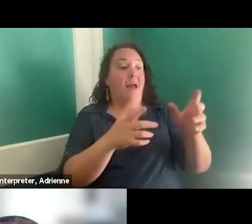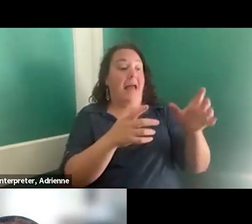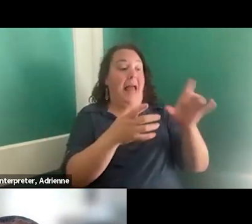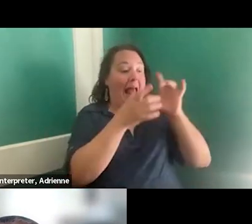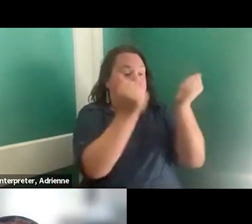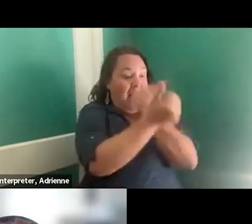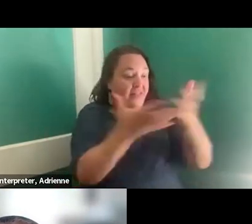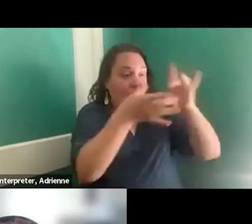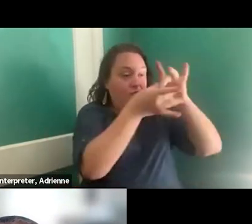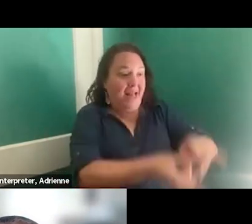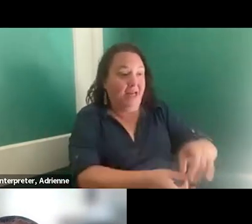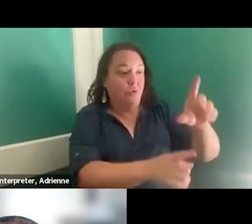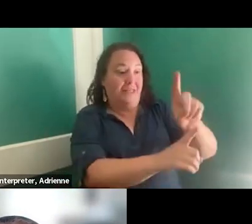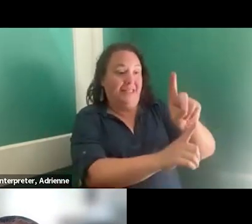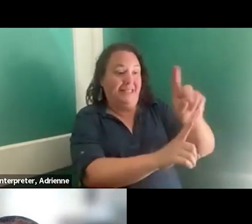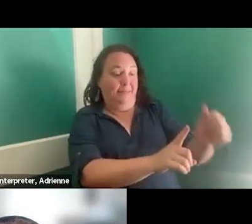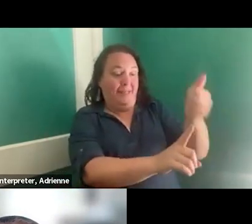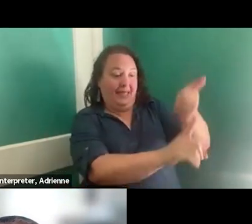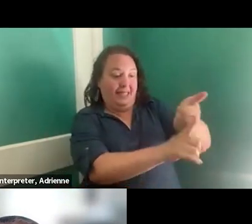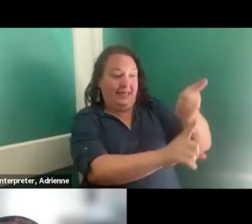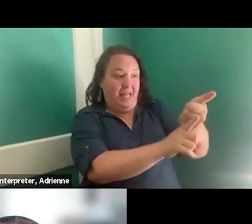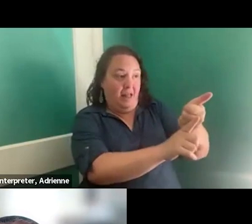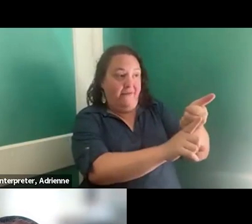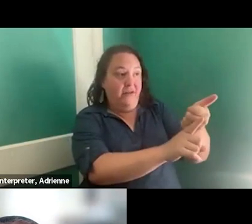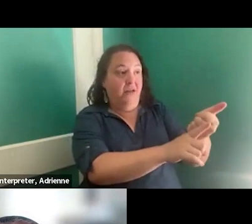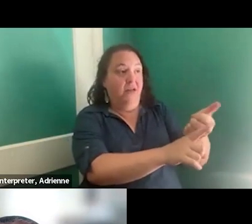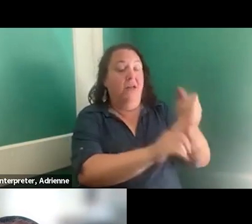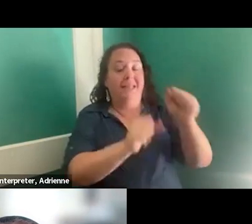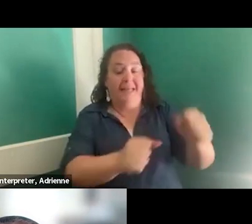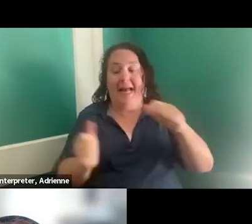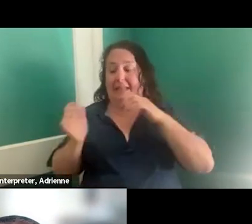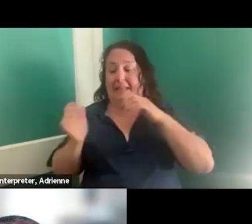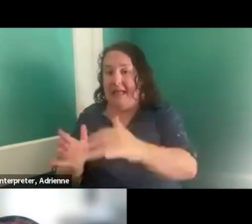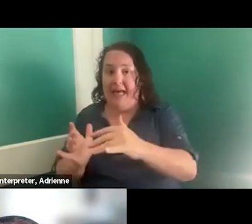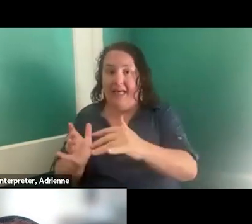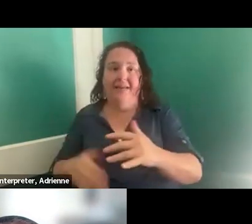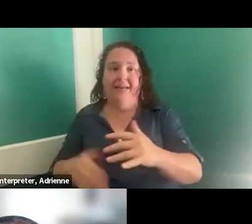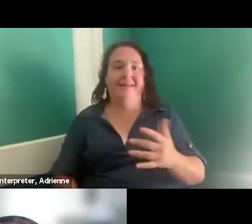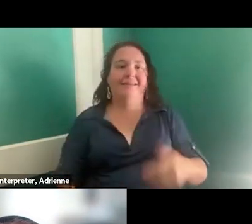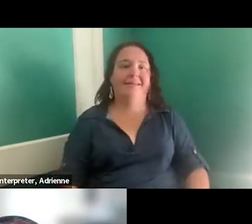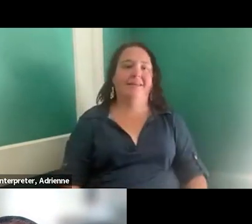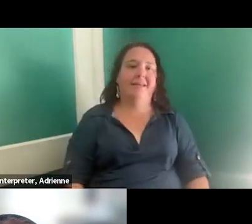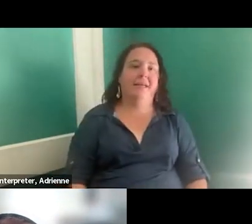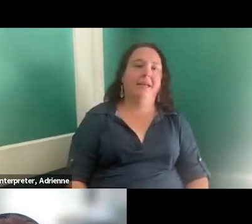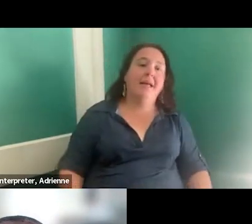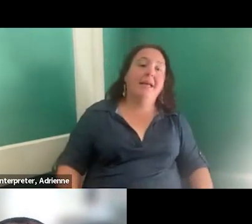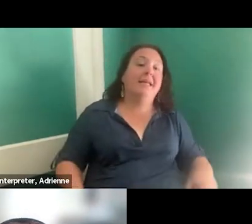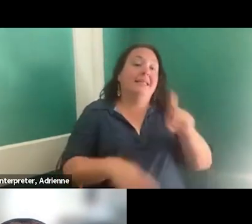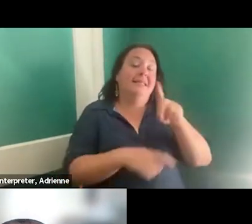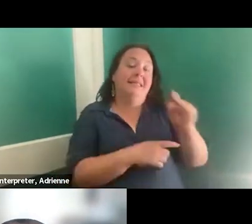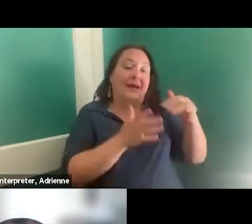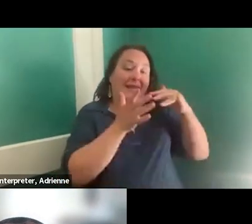If it were disability studies, that would not be new. Models are how we talk about disability